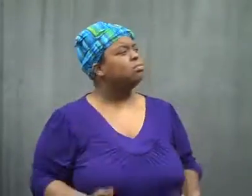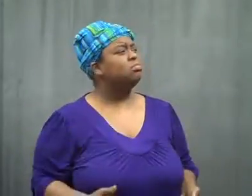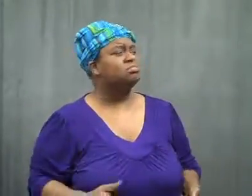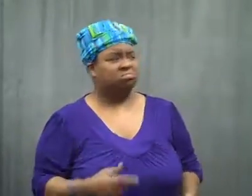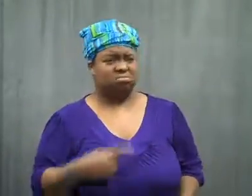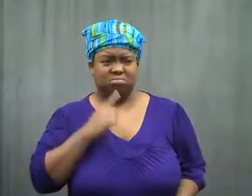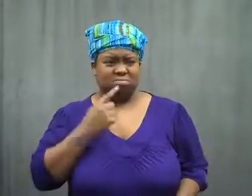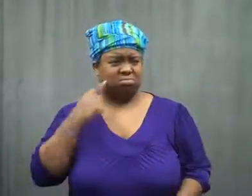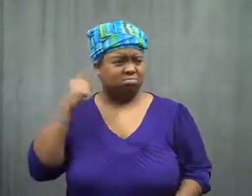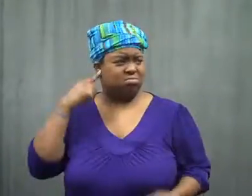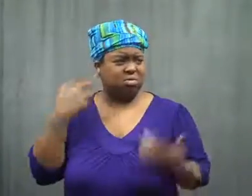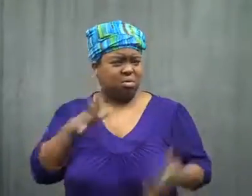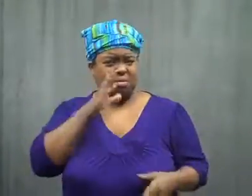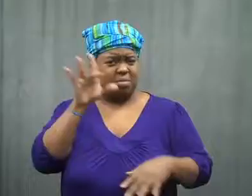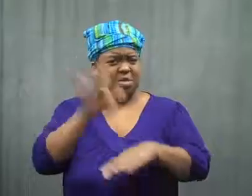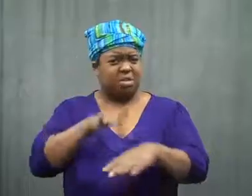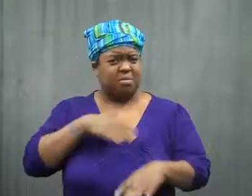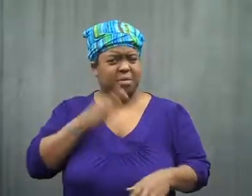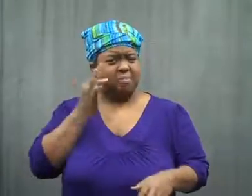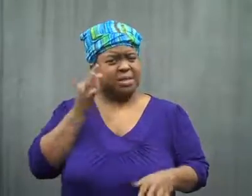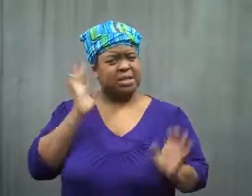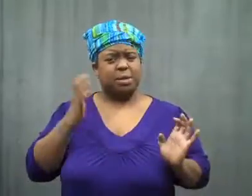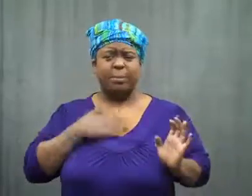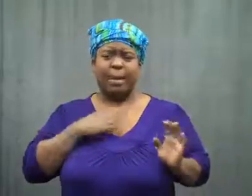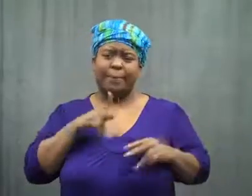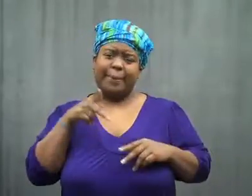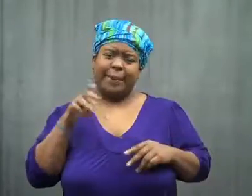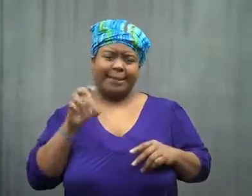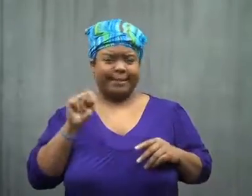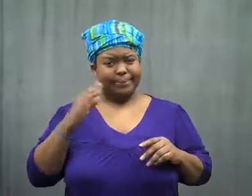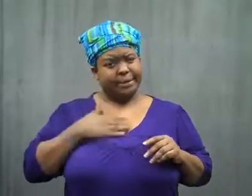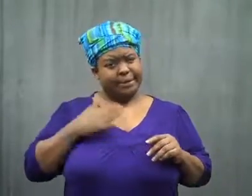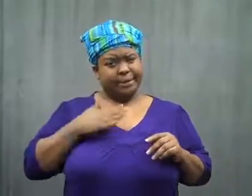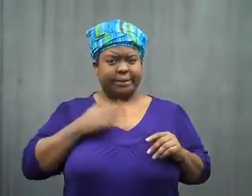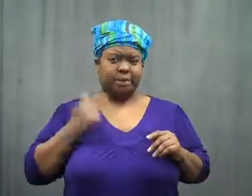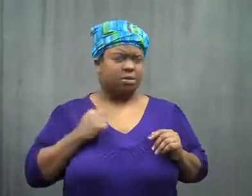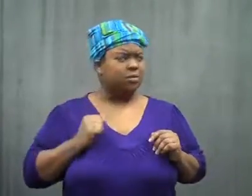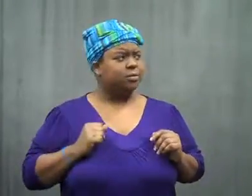I was thinking to myself I didn't want her touching my pet bee!